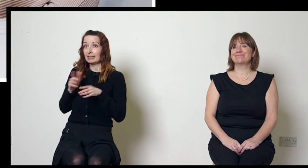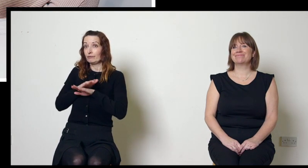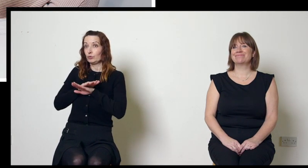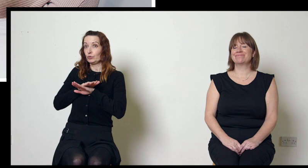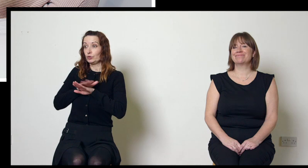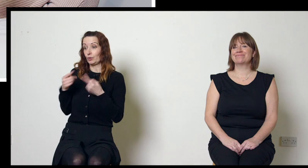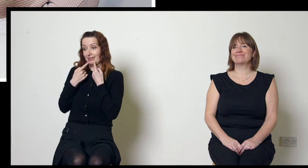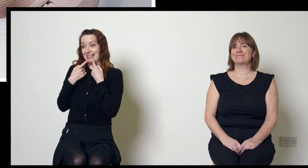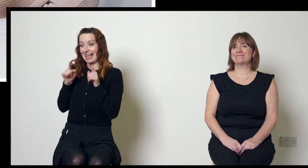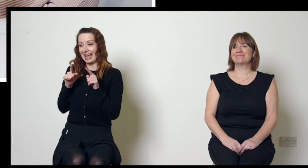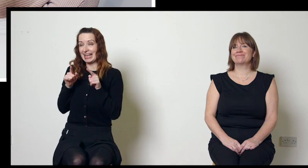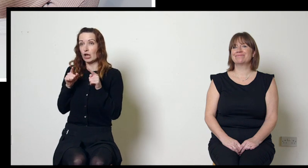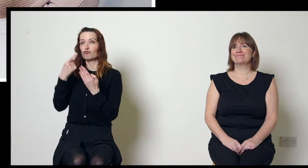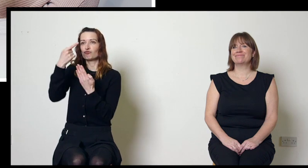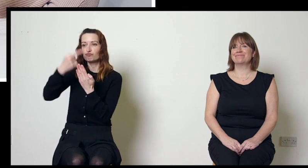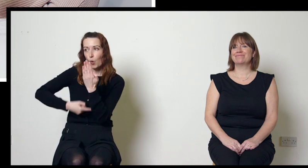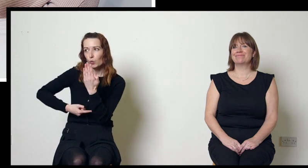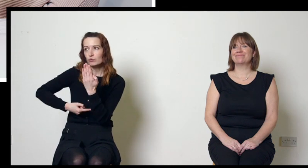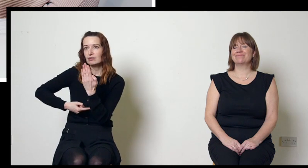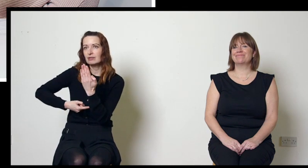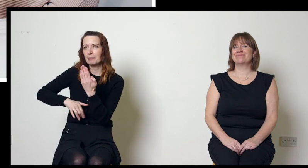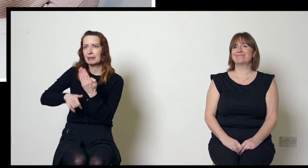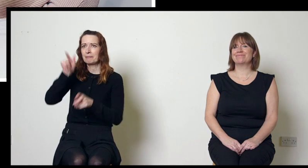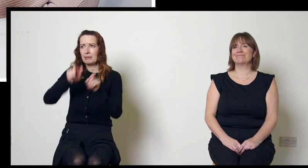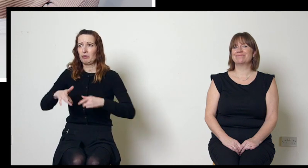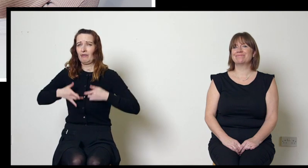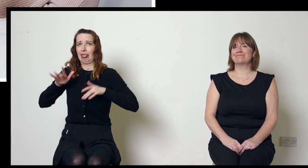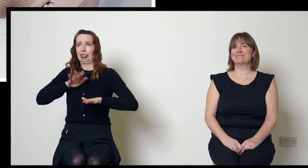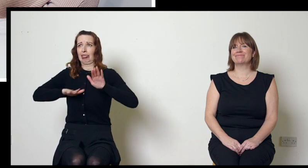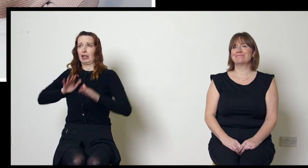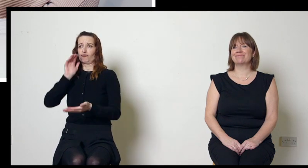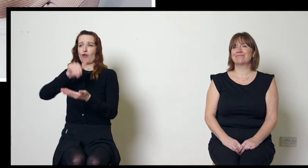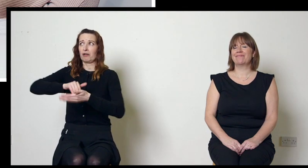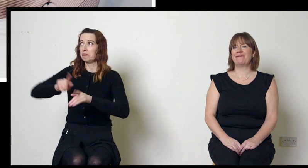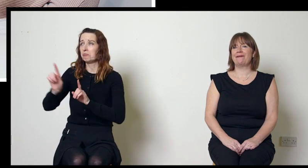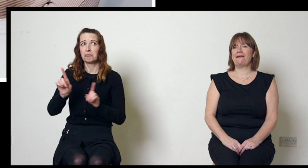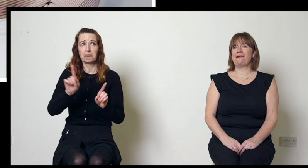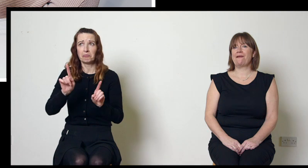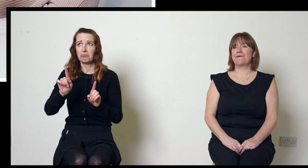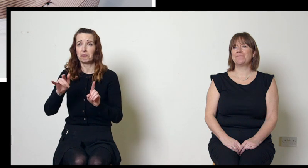what the guidelines and the rules are, so to speak, then people don't know what they're walking into. and I think that can become a barrier.